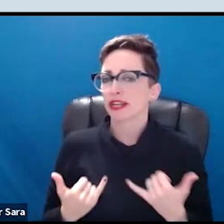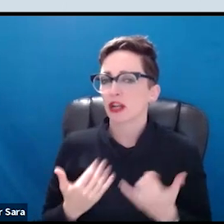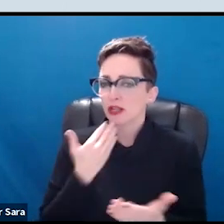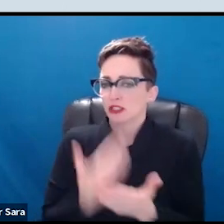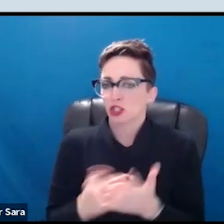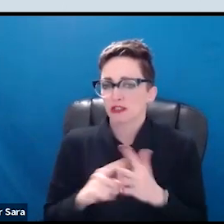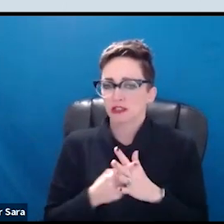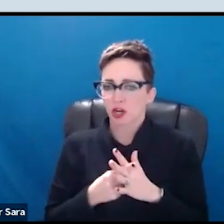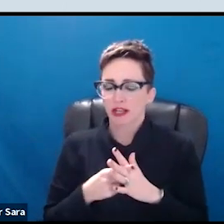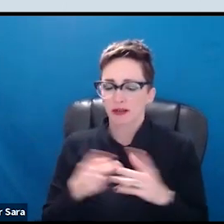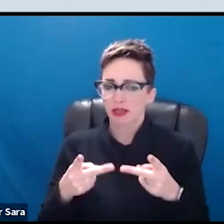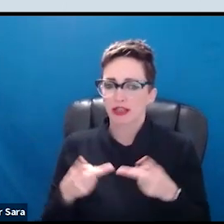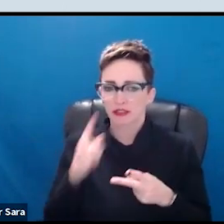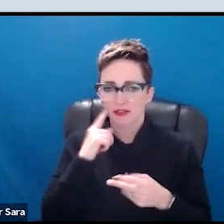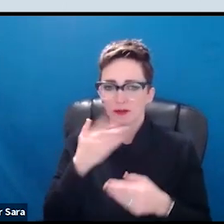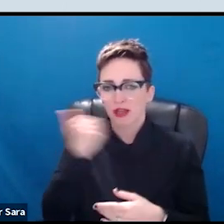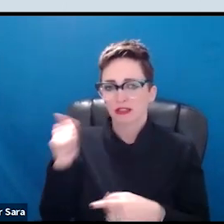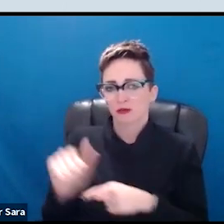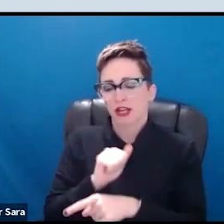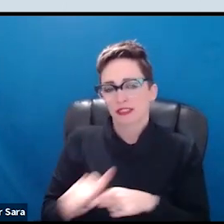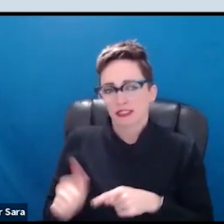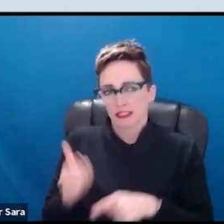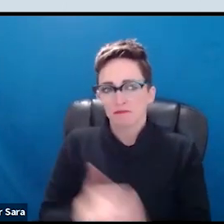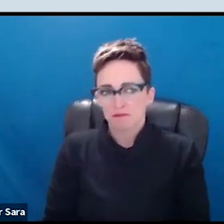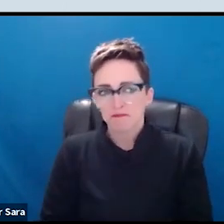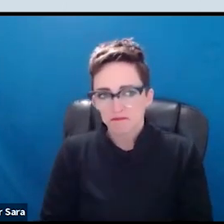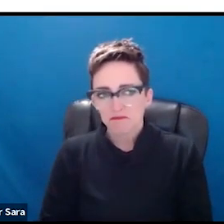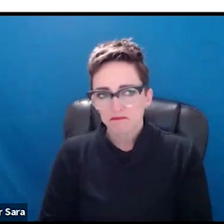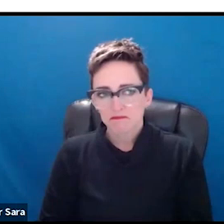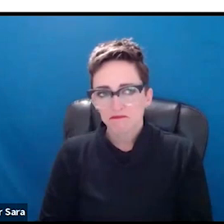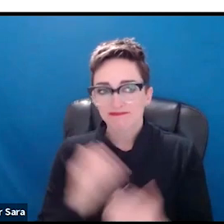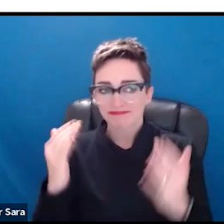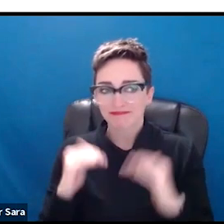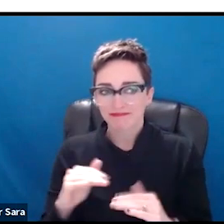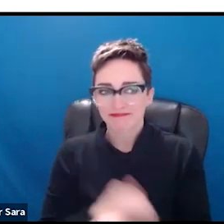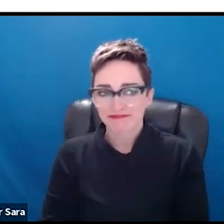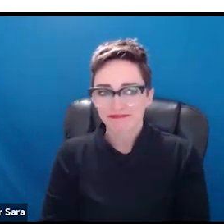for best practices. Next slide, please.